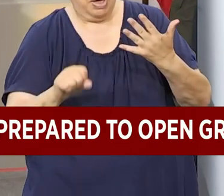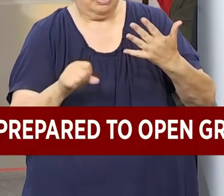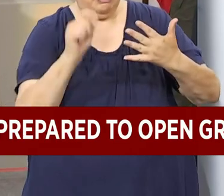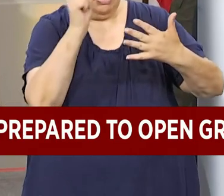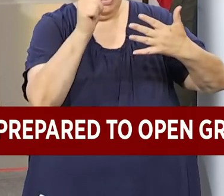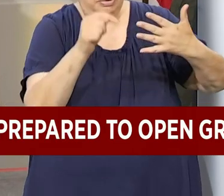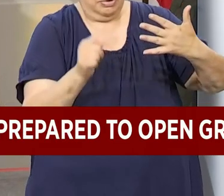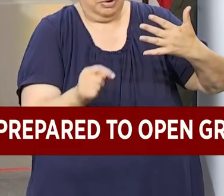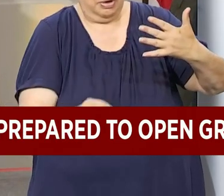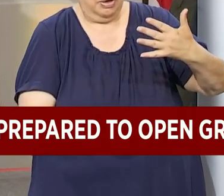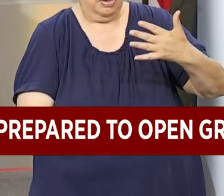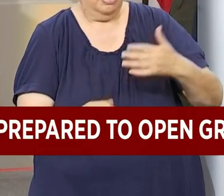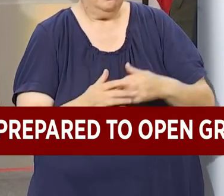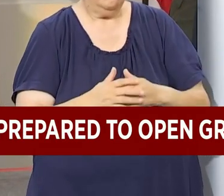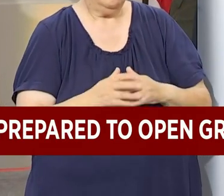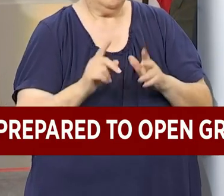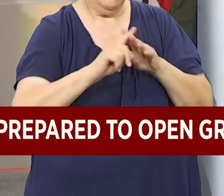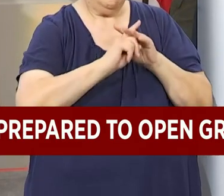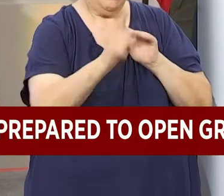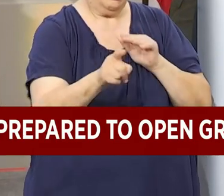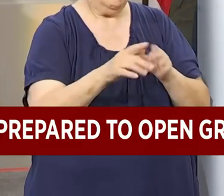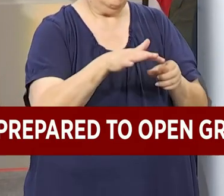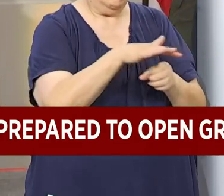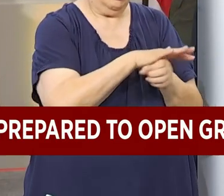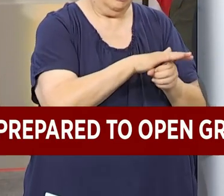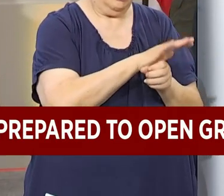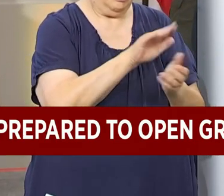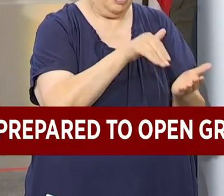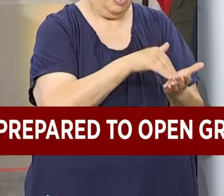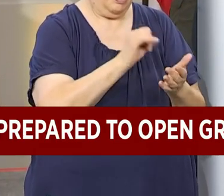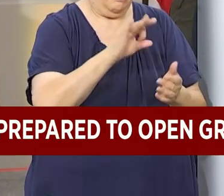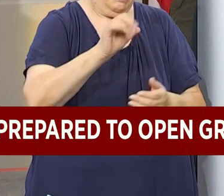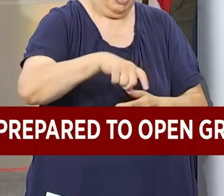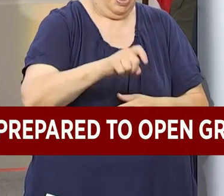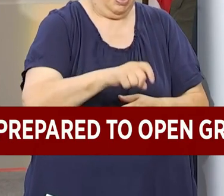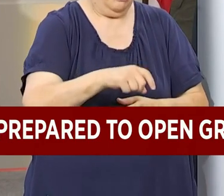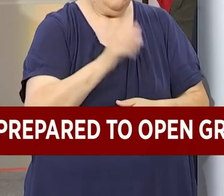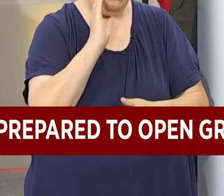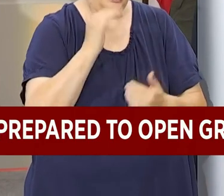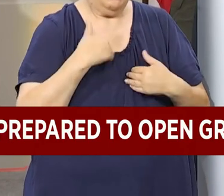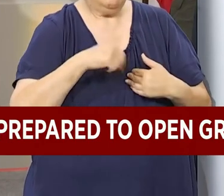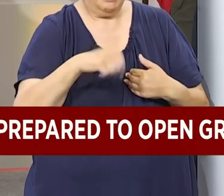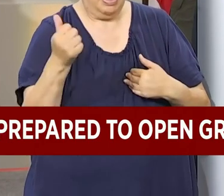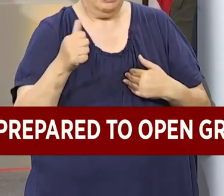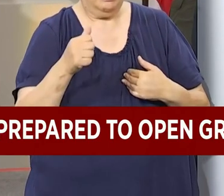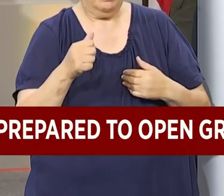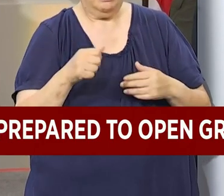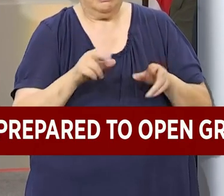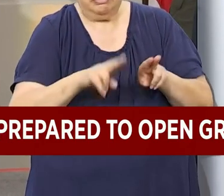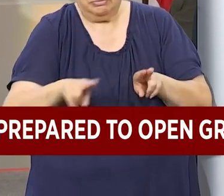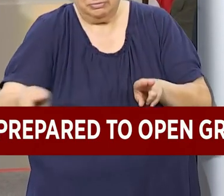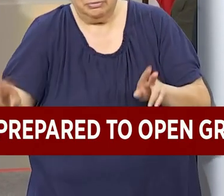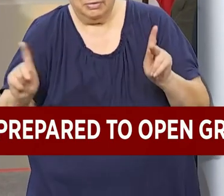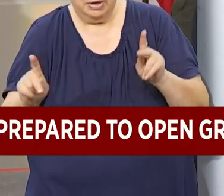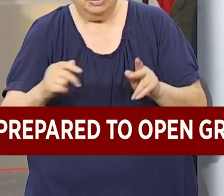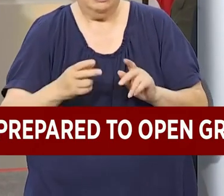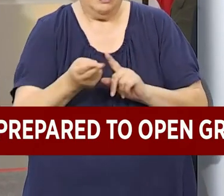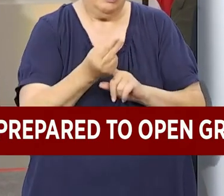GEORGIA BROWN WILL BE ONE OF OUR STAGING AREAS, AN EVACUATION HUB, IF NEEDED.